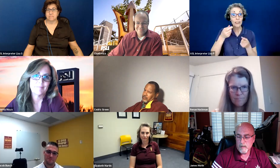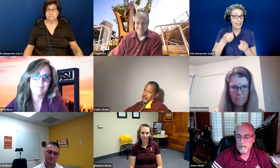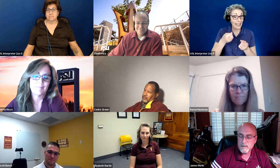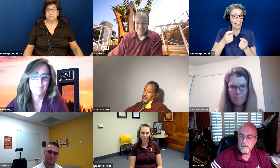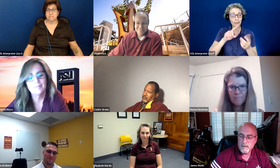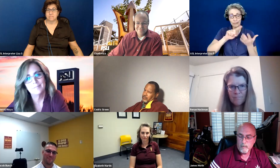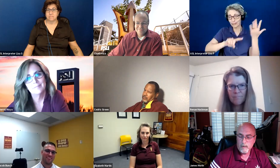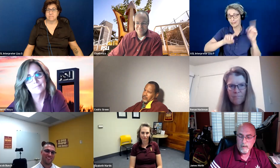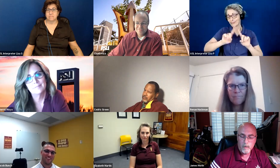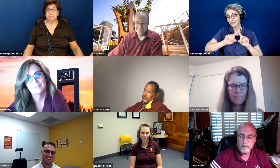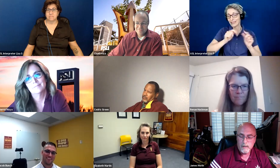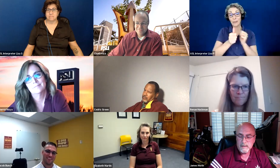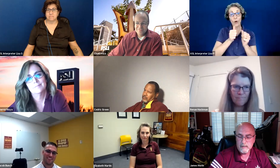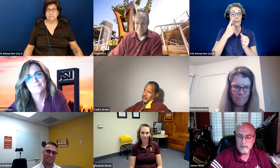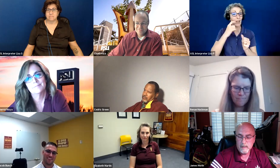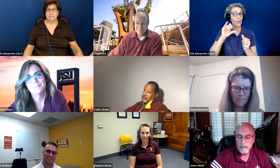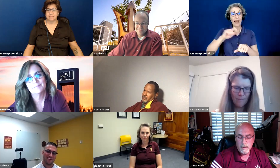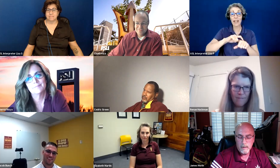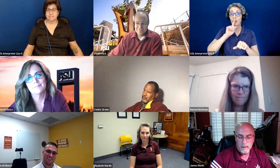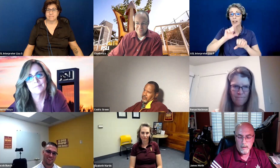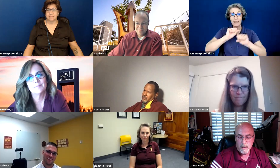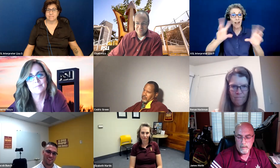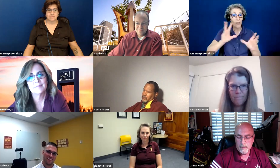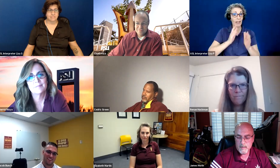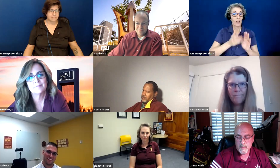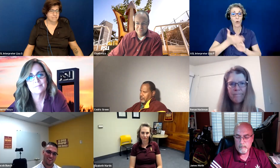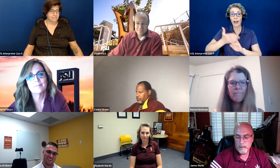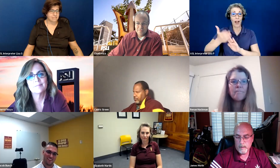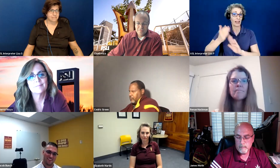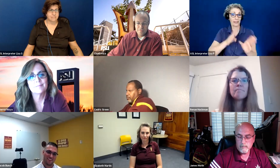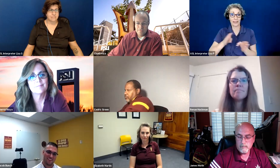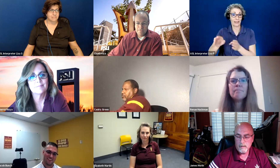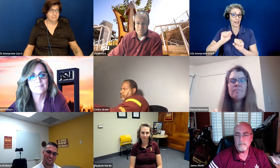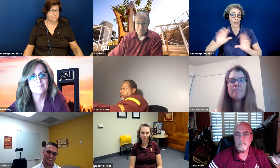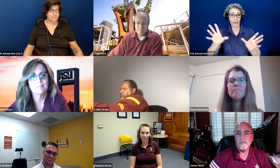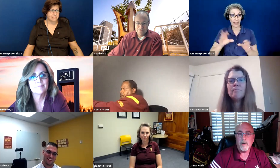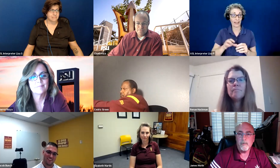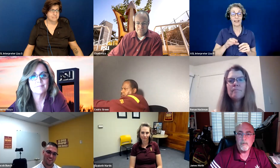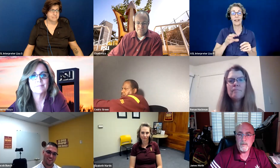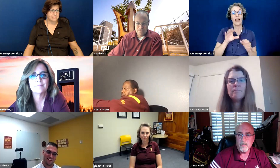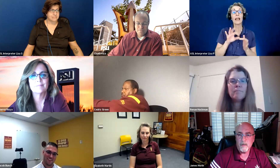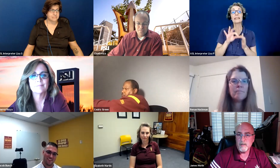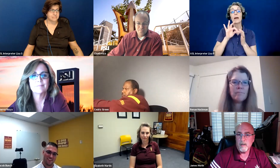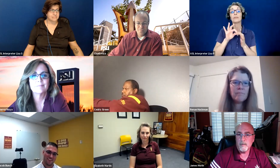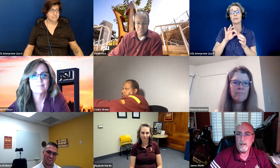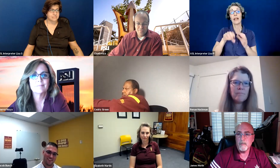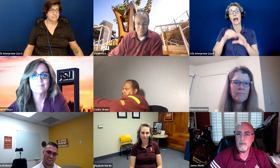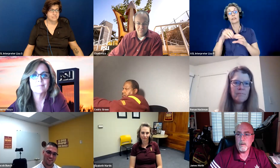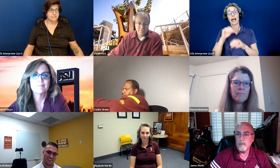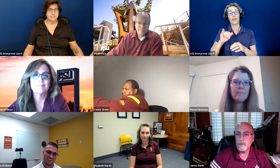because there wasn't anything really organized at the time outside of the recreation center that John Figgy was running.